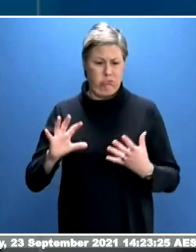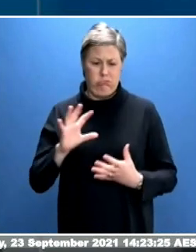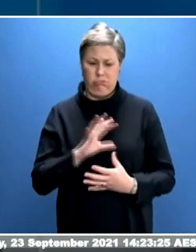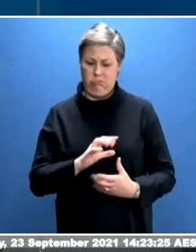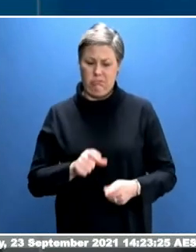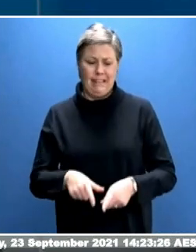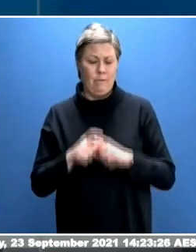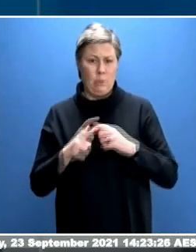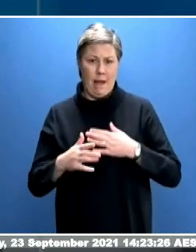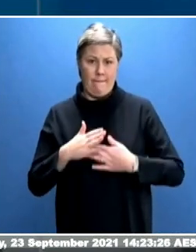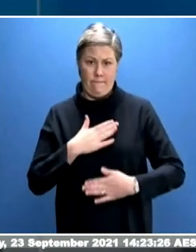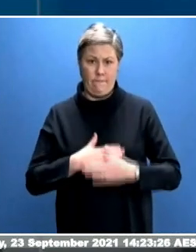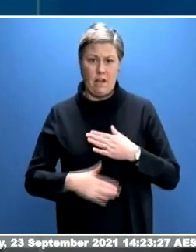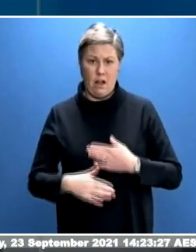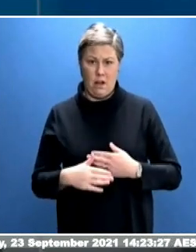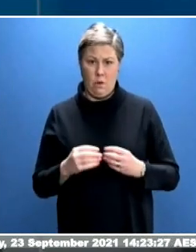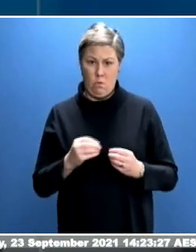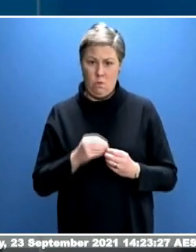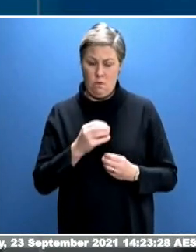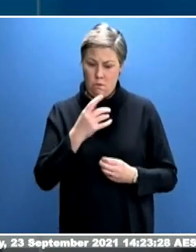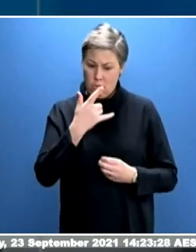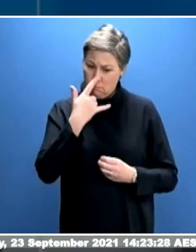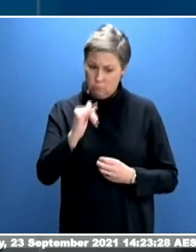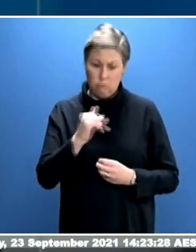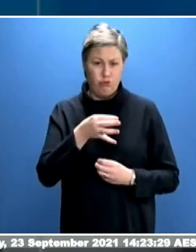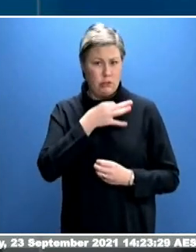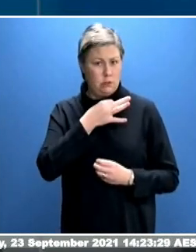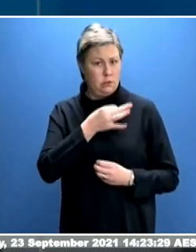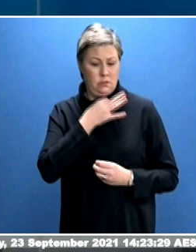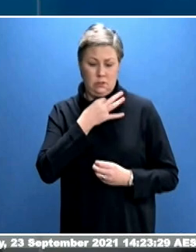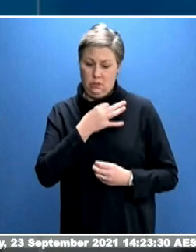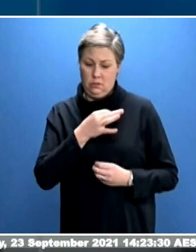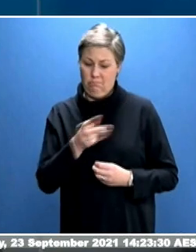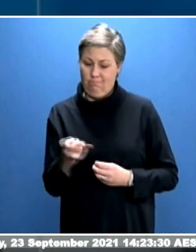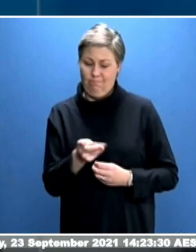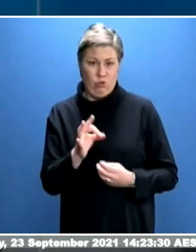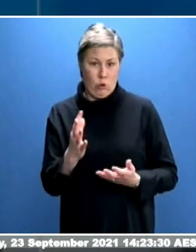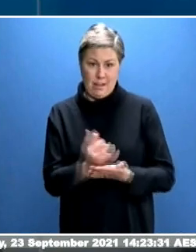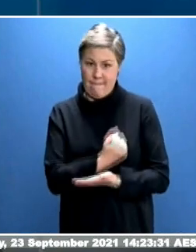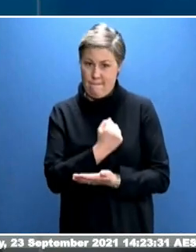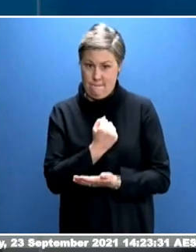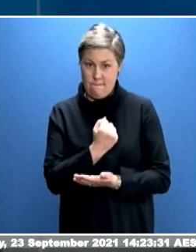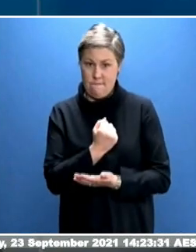There was a significant risk of safety to both of them and, I mean, a